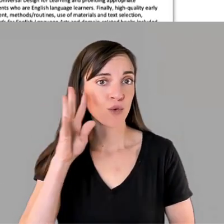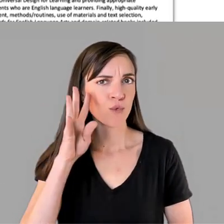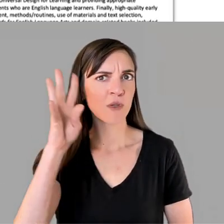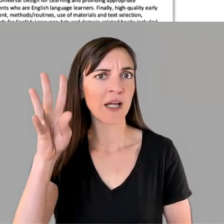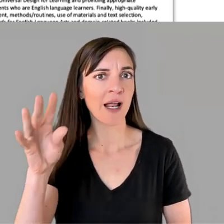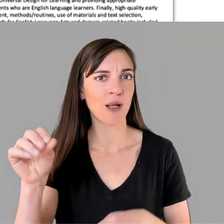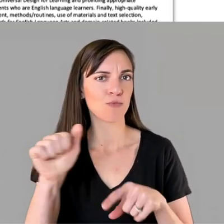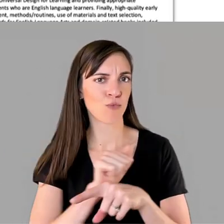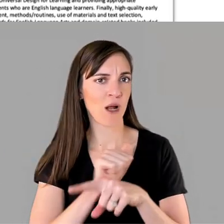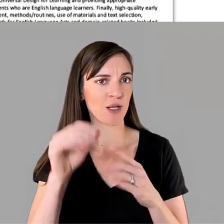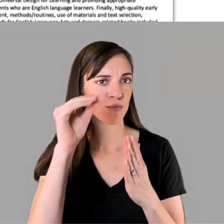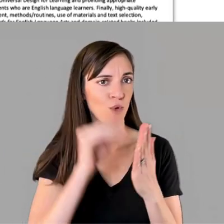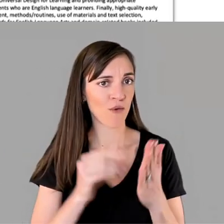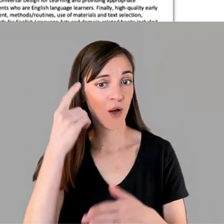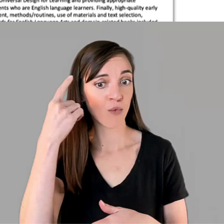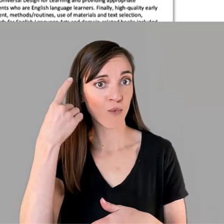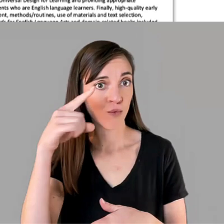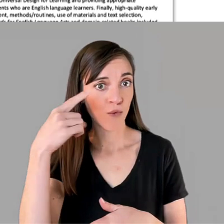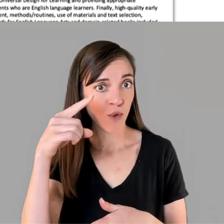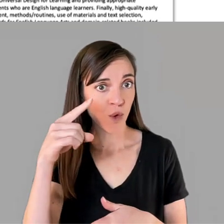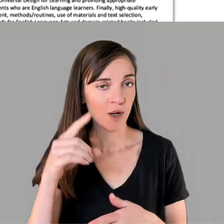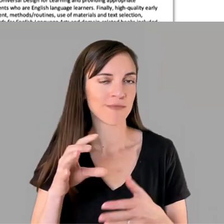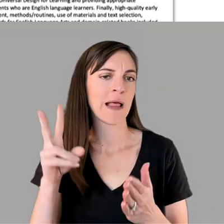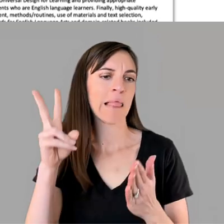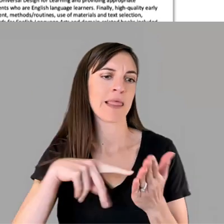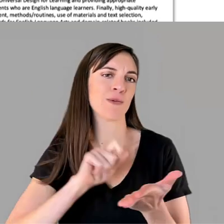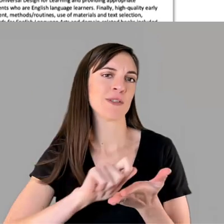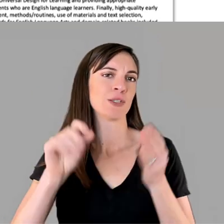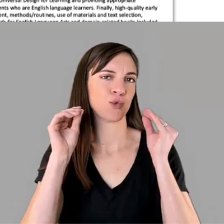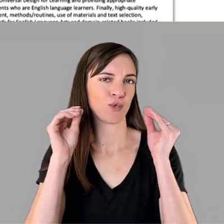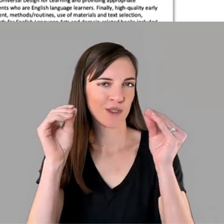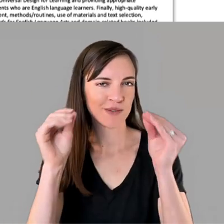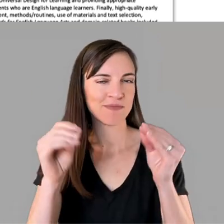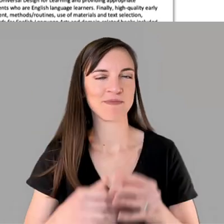created practice profiles for literacy instruction.